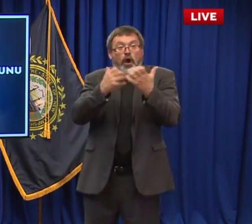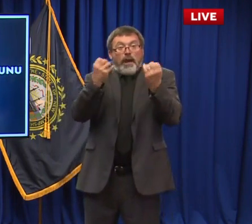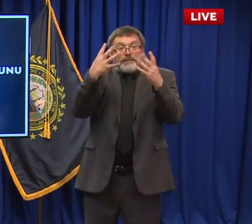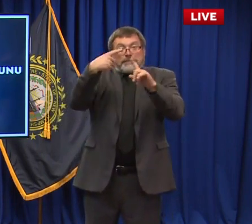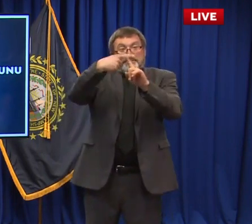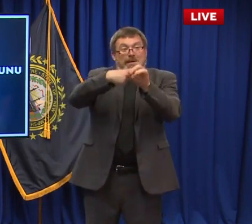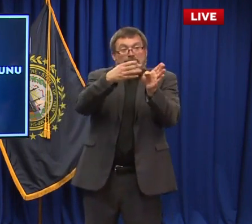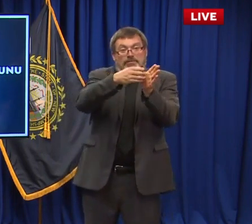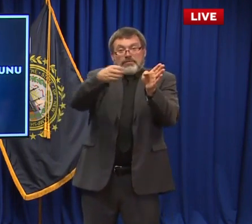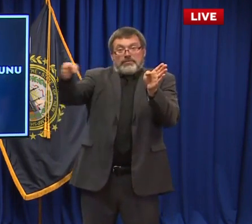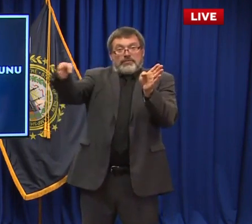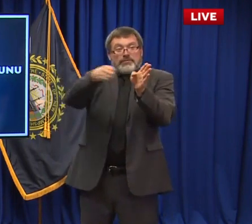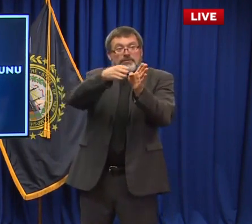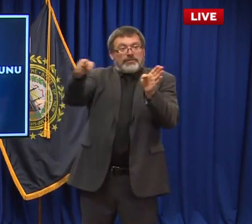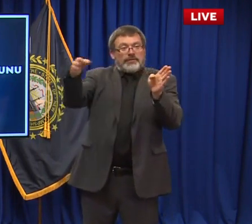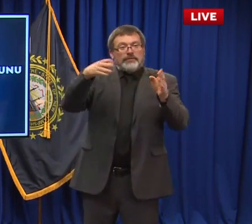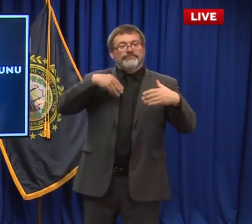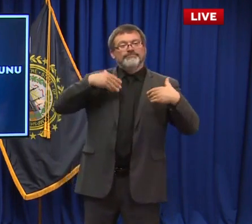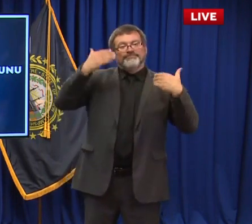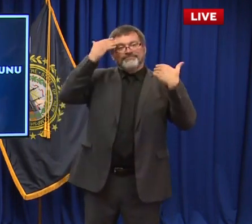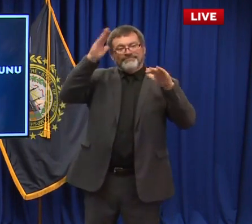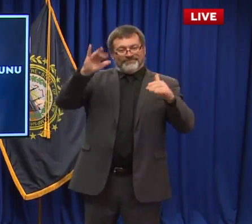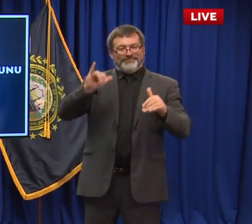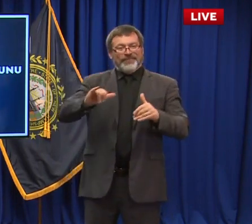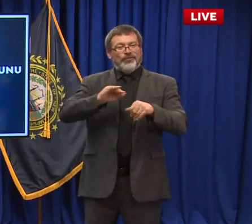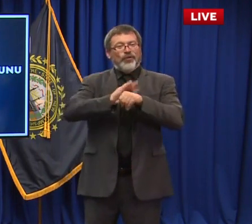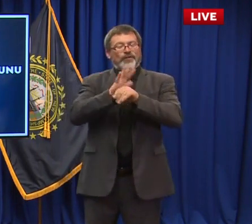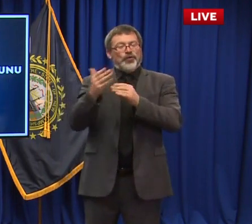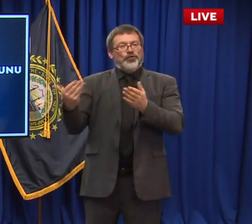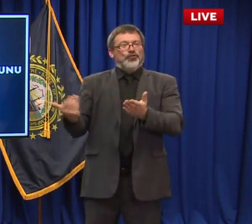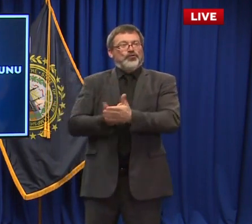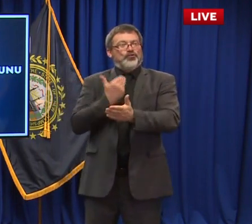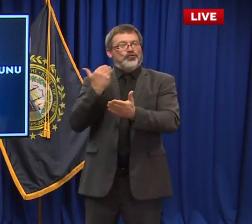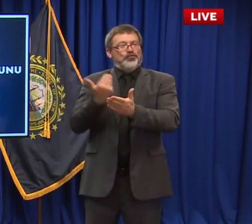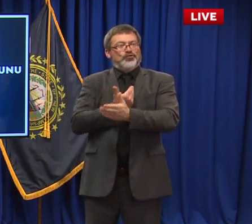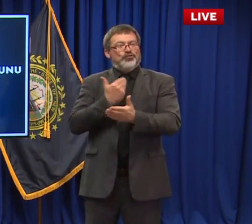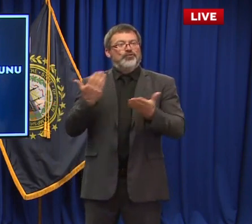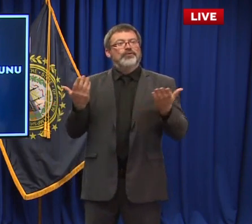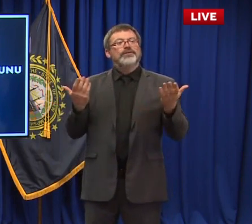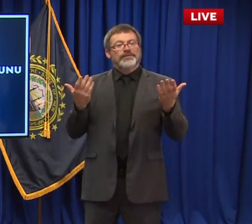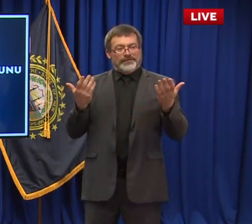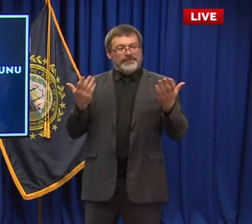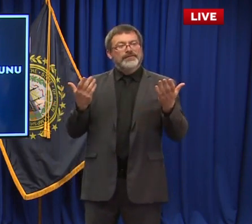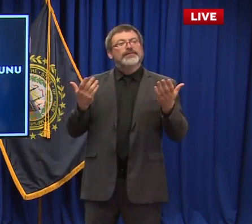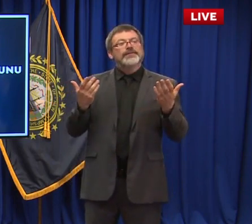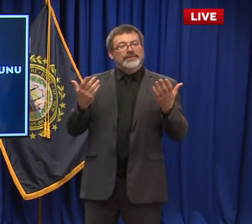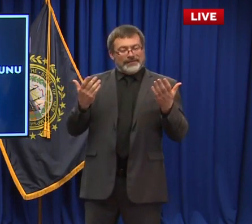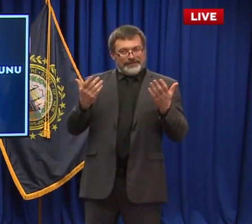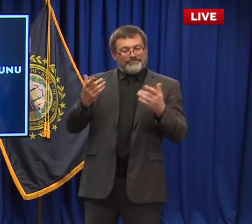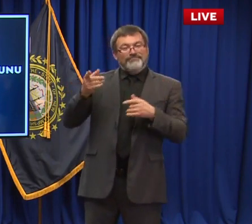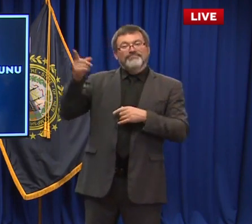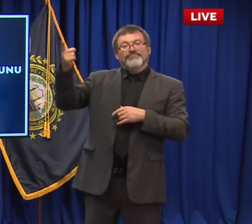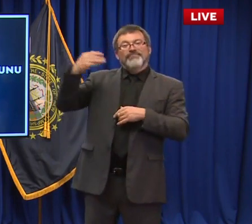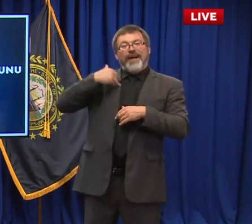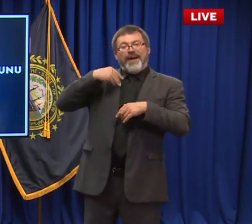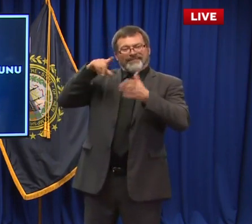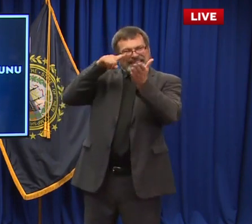WHAT THE TIMEFRAME IS WHEN SOMEONE IS INFECTED THE FIRST TIME AND HOW LONG THEIR IMMUNITY LAST FOUR, THAT IS WHAT WE DON’T KNOW.